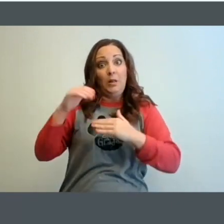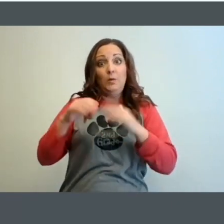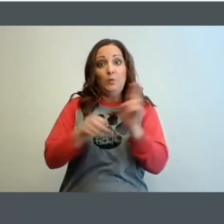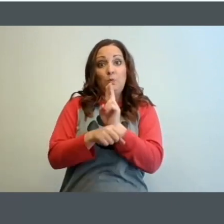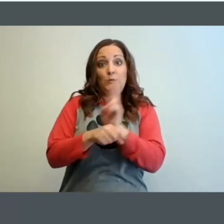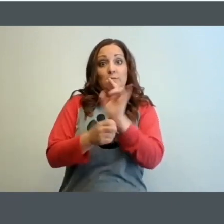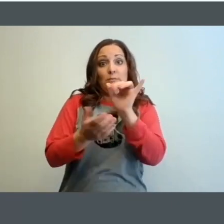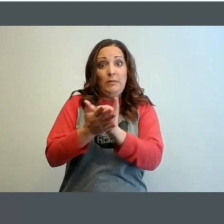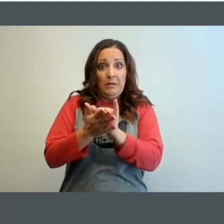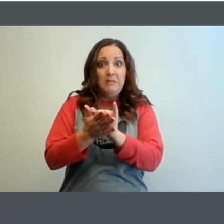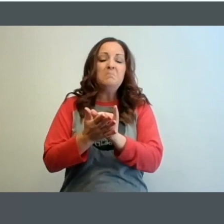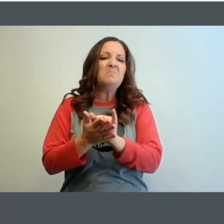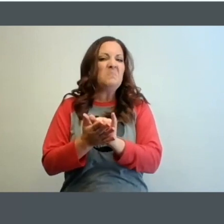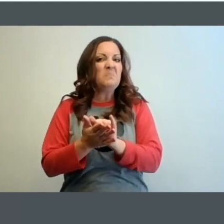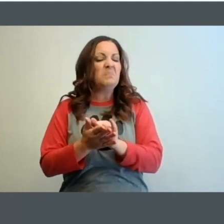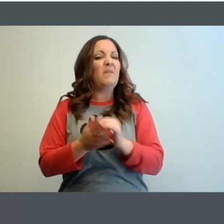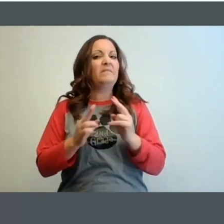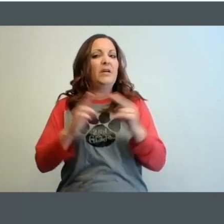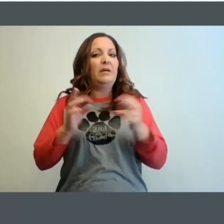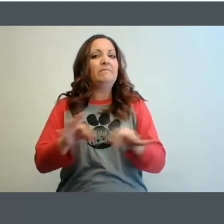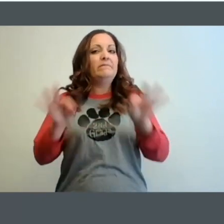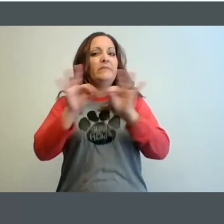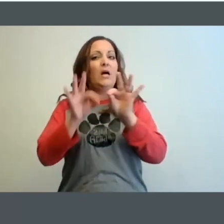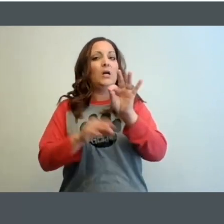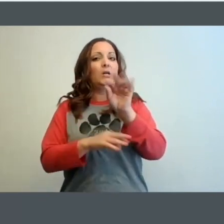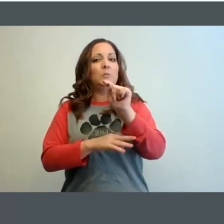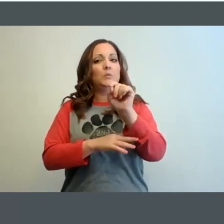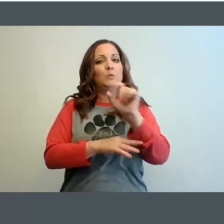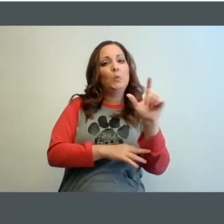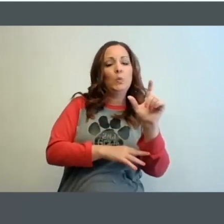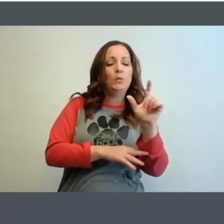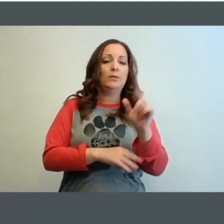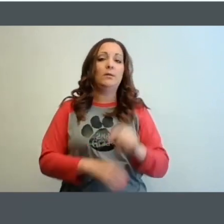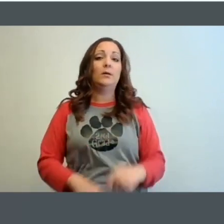and if you feel comfortable using that then I would recommend that you do.